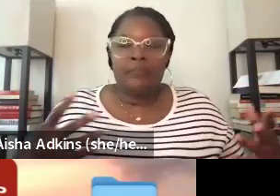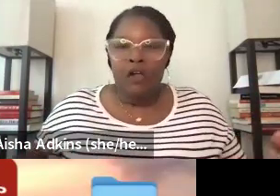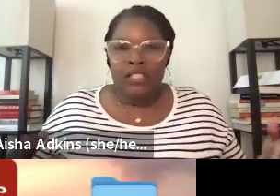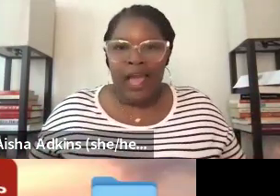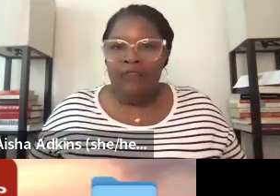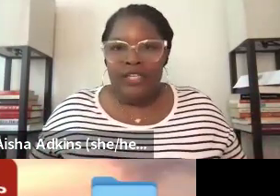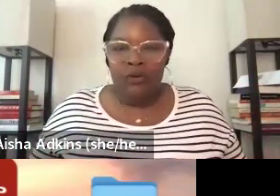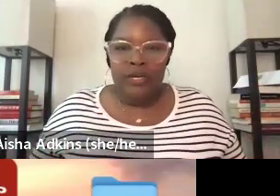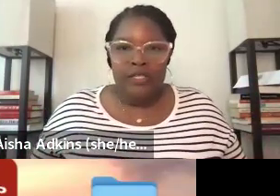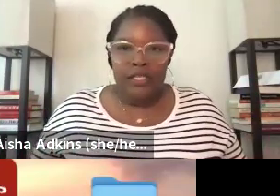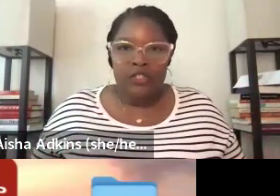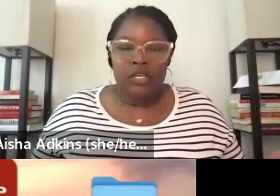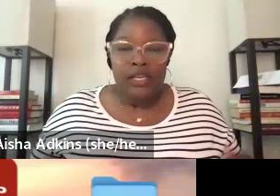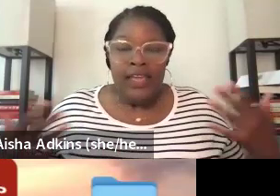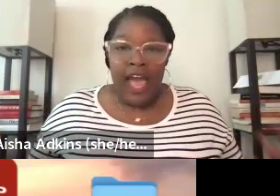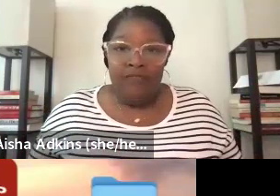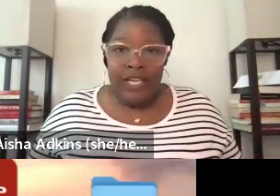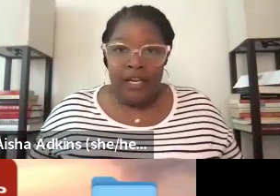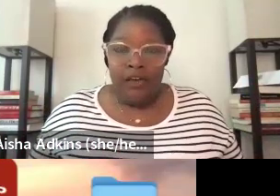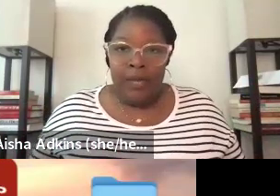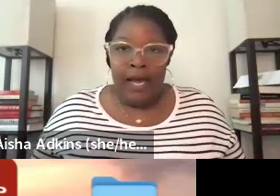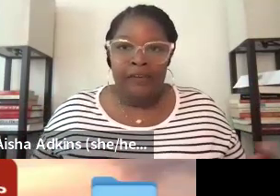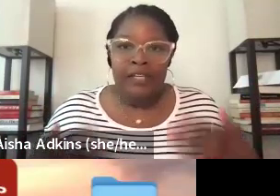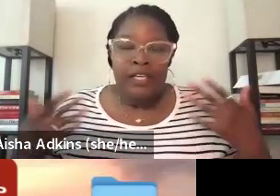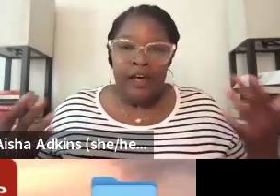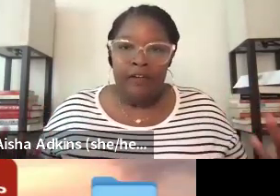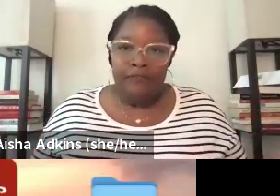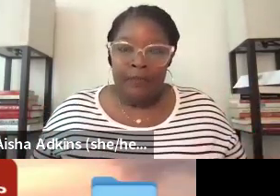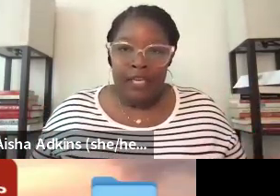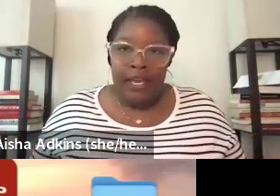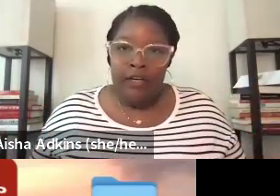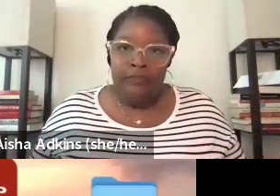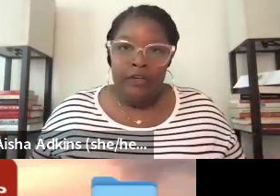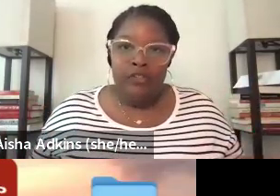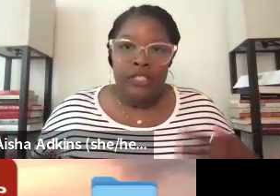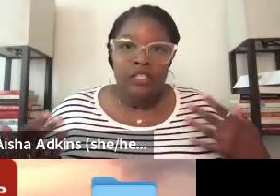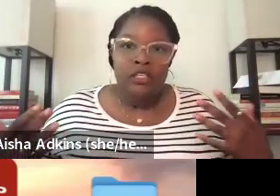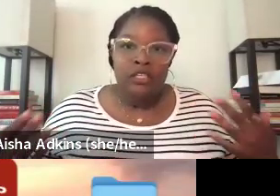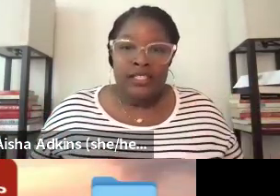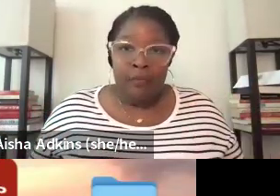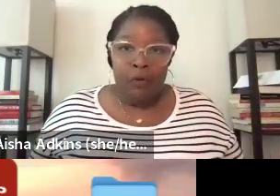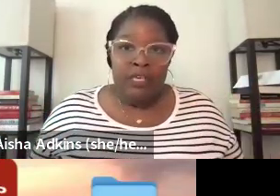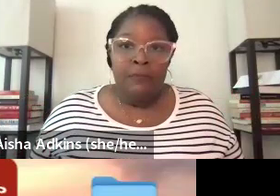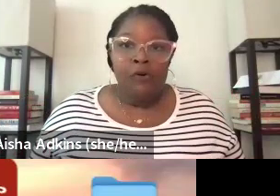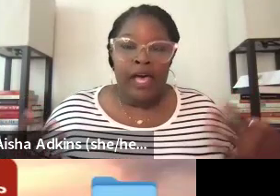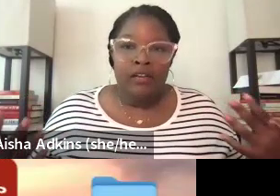a policy advocacy organization, and advocating on behalf of family caregivers, disabled people, and